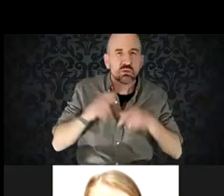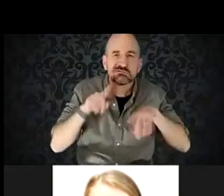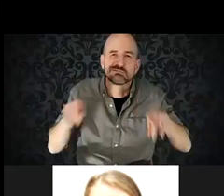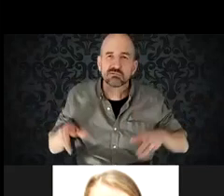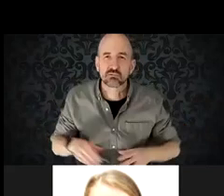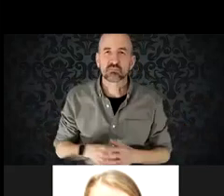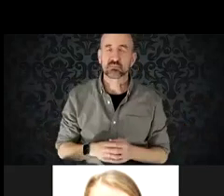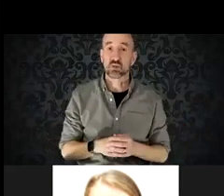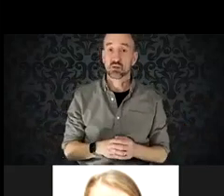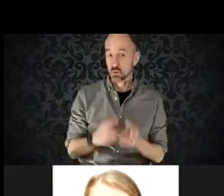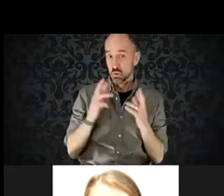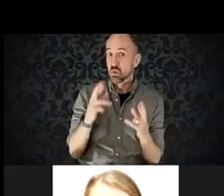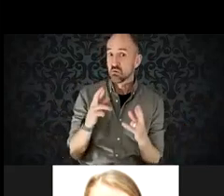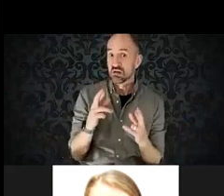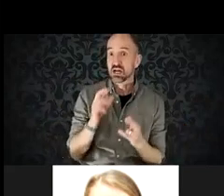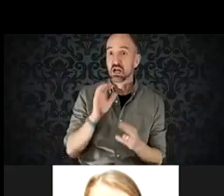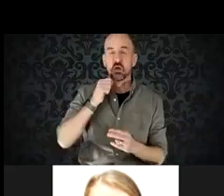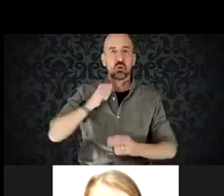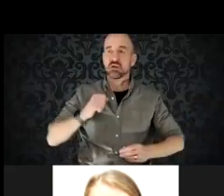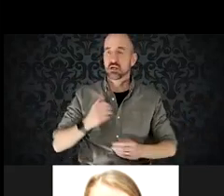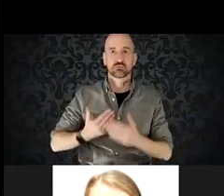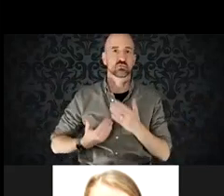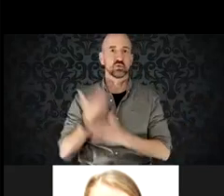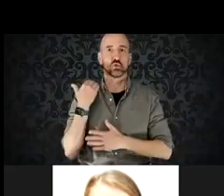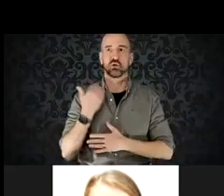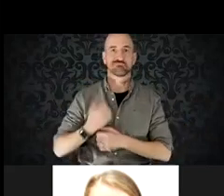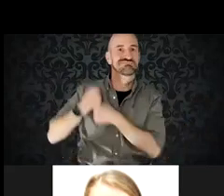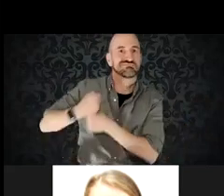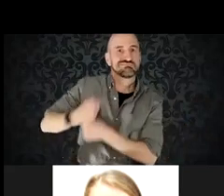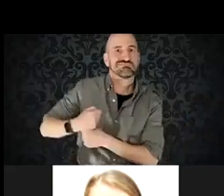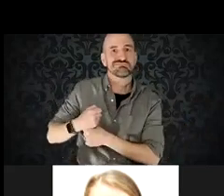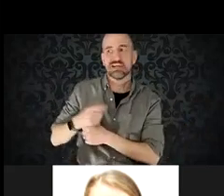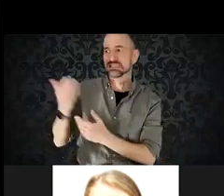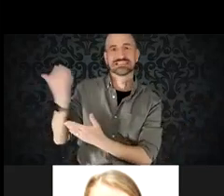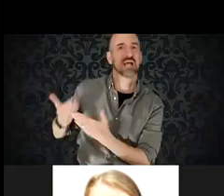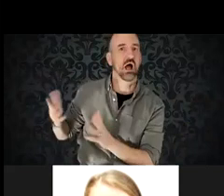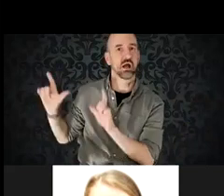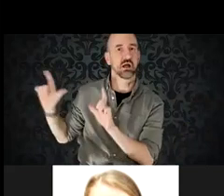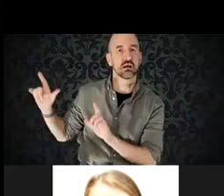also be different areas, areas for productive growing things like veggies and fruit. You might just want to